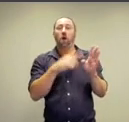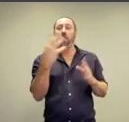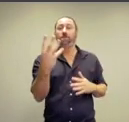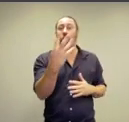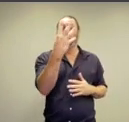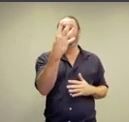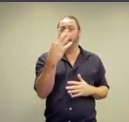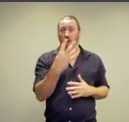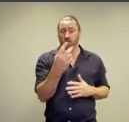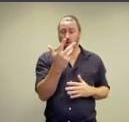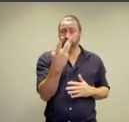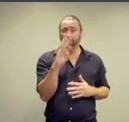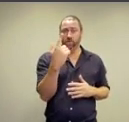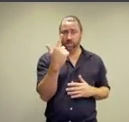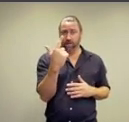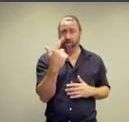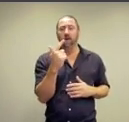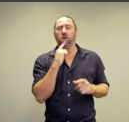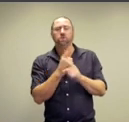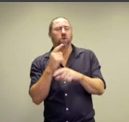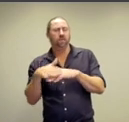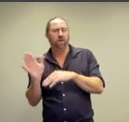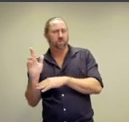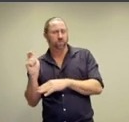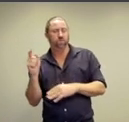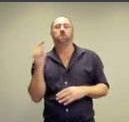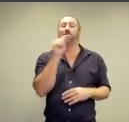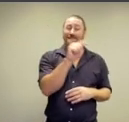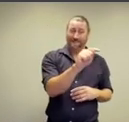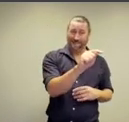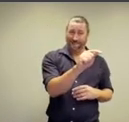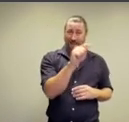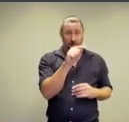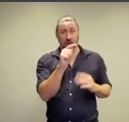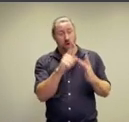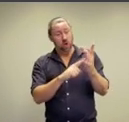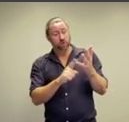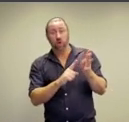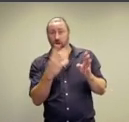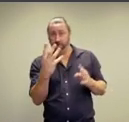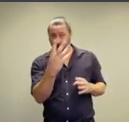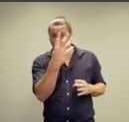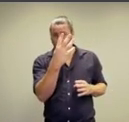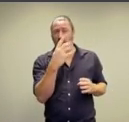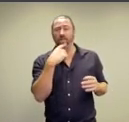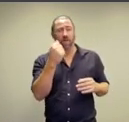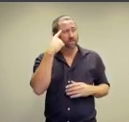4th weekend which was later made famous by a film we're about to talk to, about in a moment.